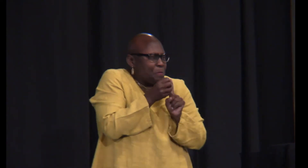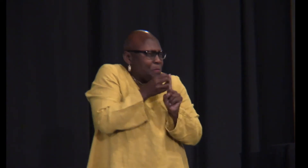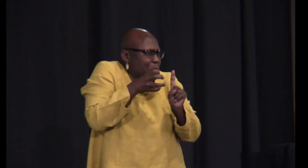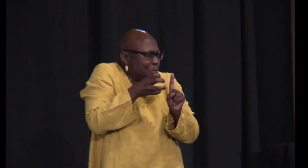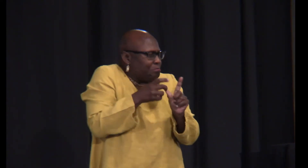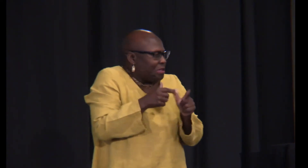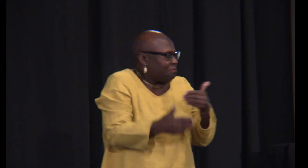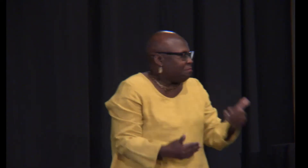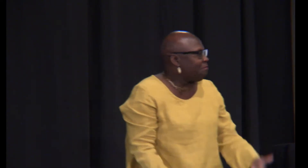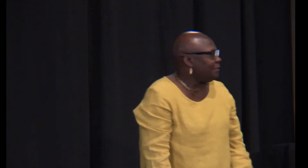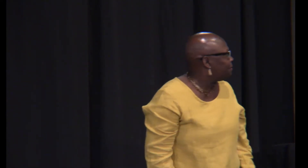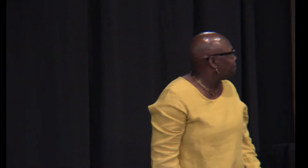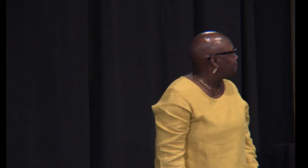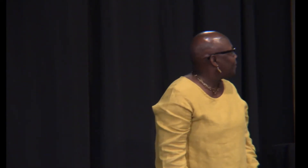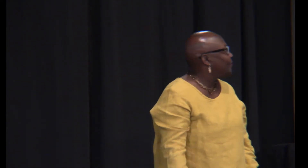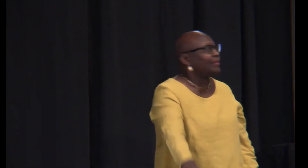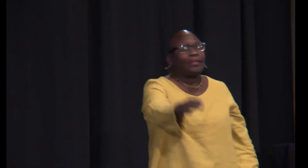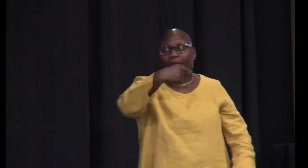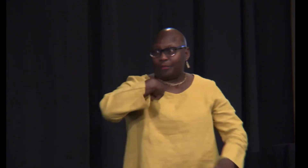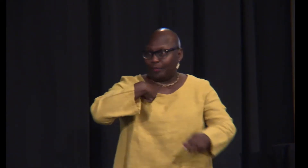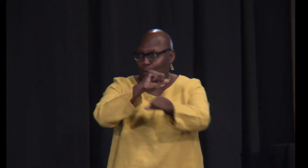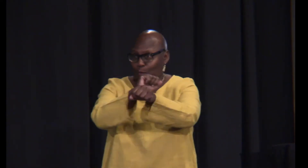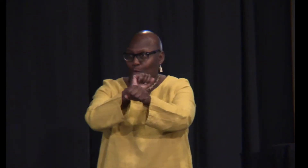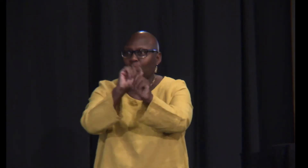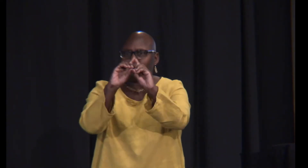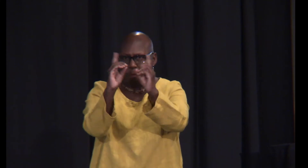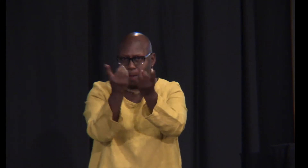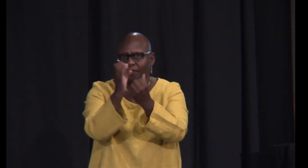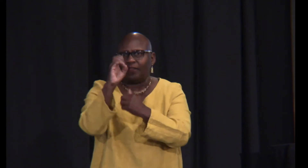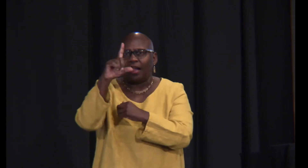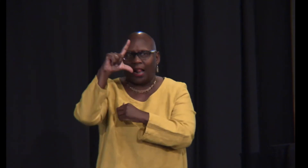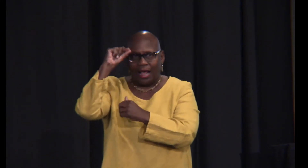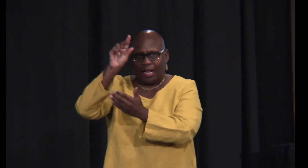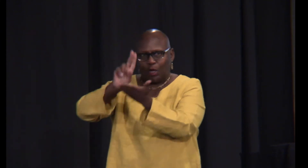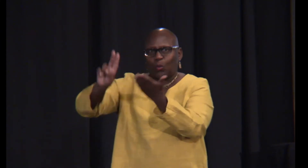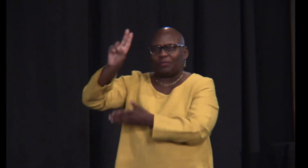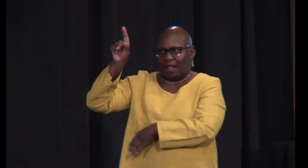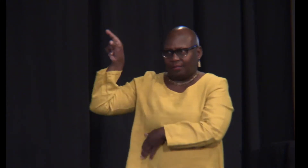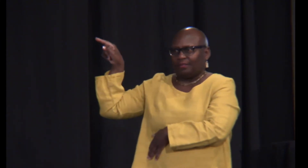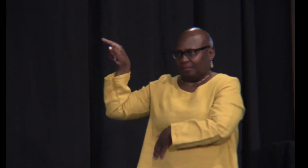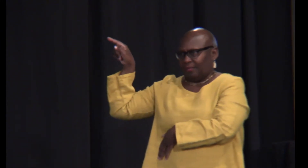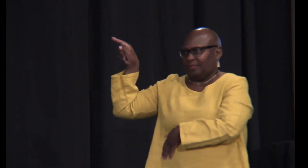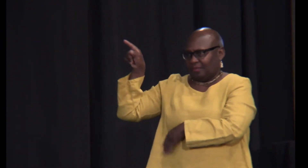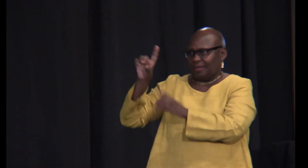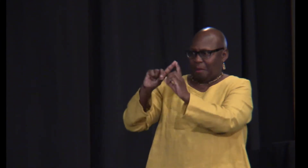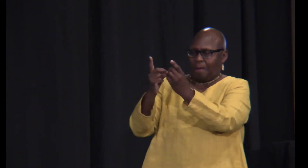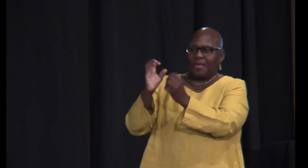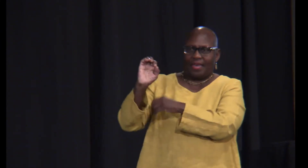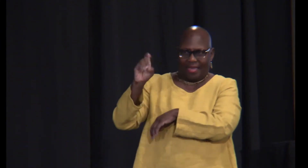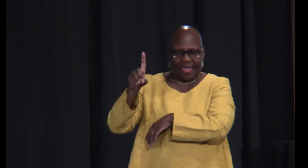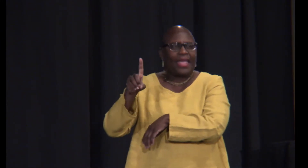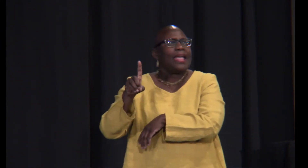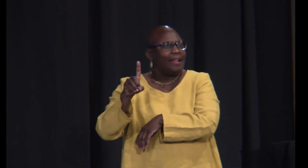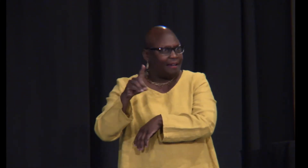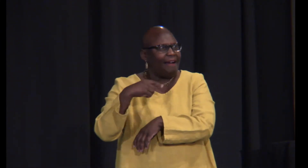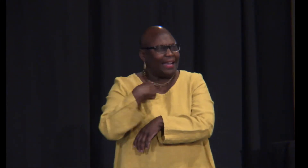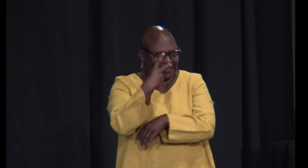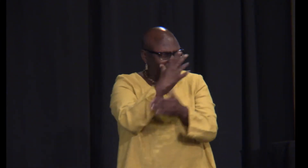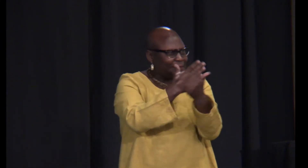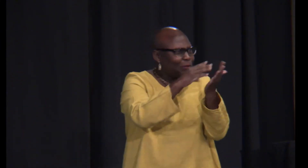True, I indeed do work at Gallaudet University. I am a professor in the Education Department.